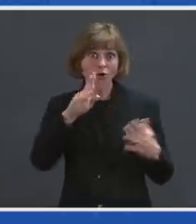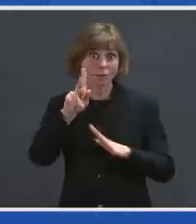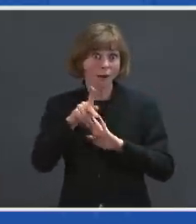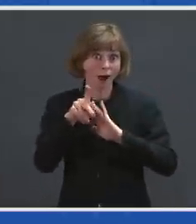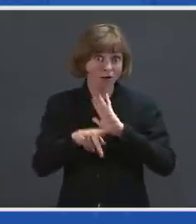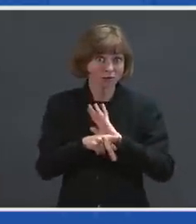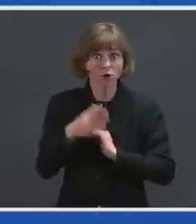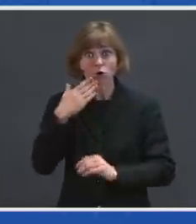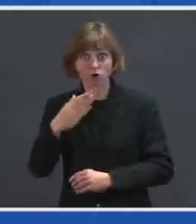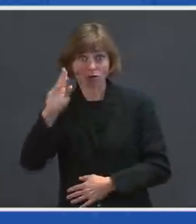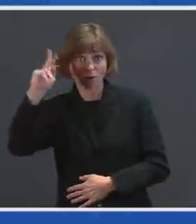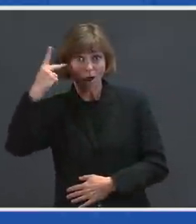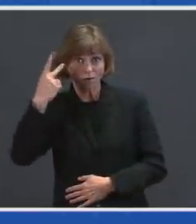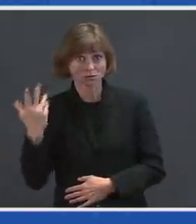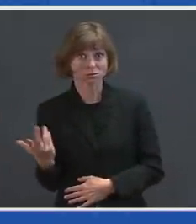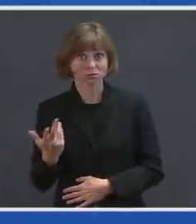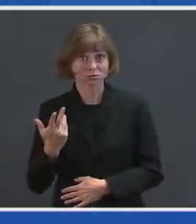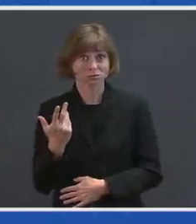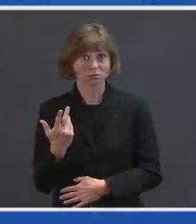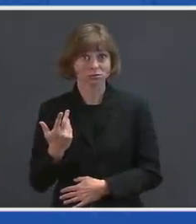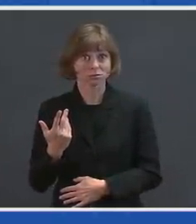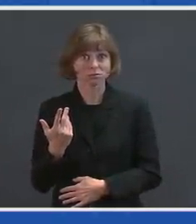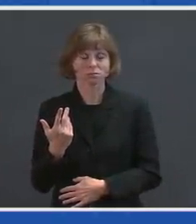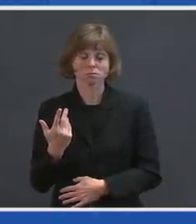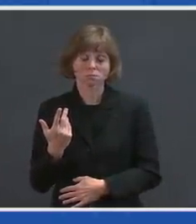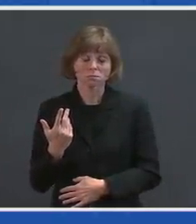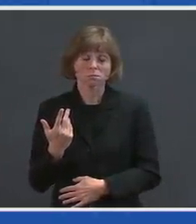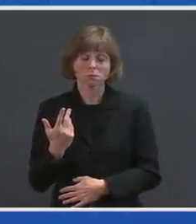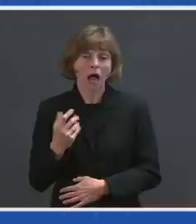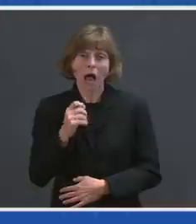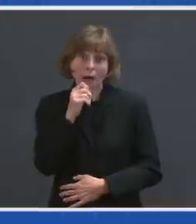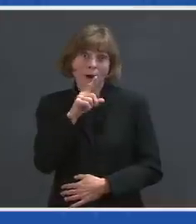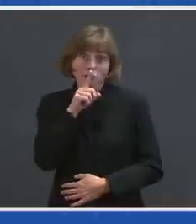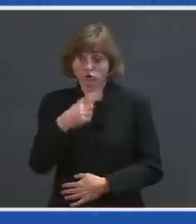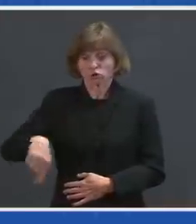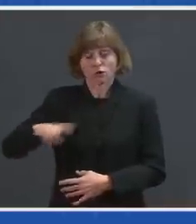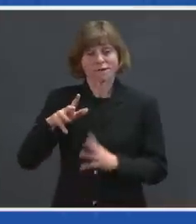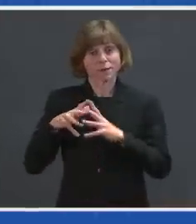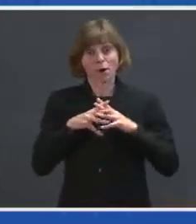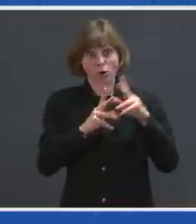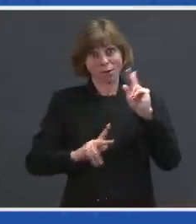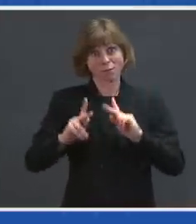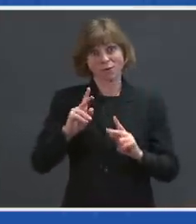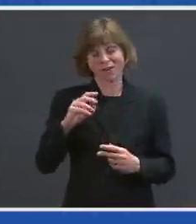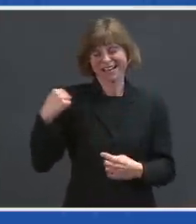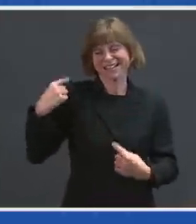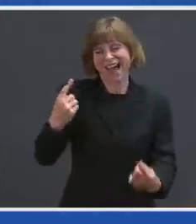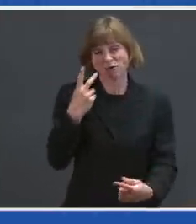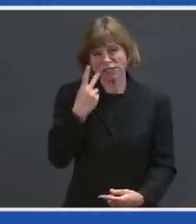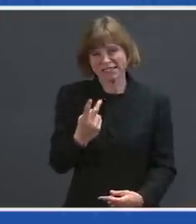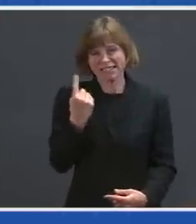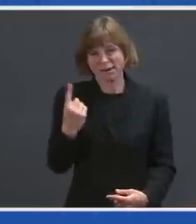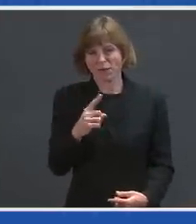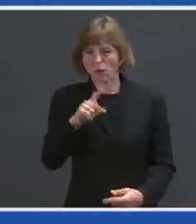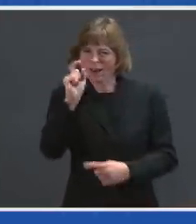And I'm not sure we've ever seen something that is needed as badly as the American Rescue Plan that was as broadly popular.